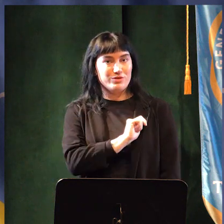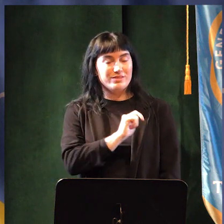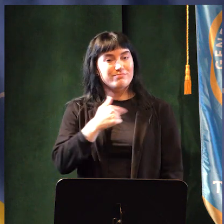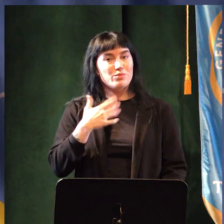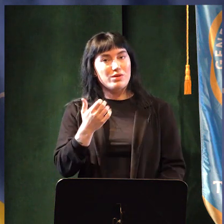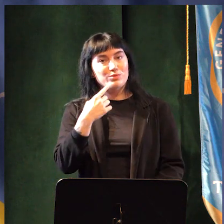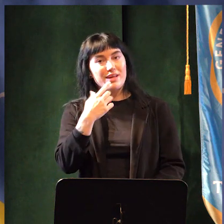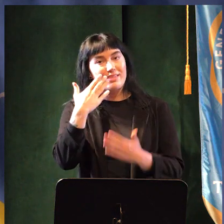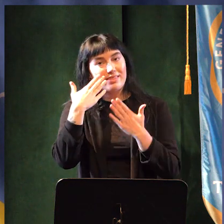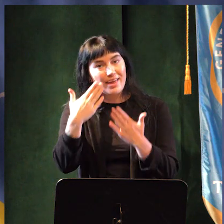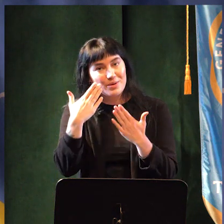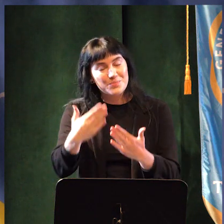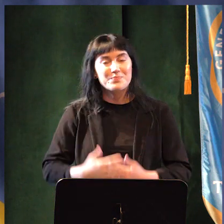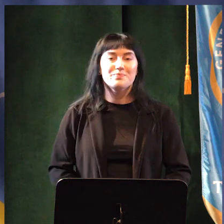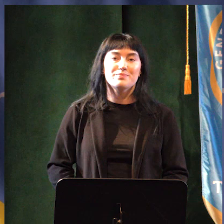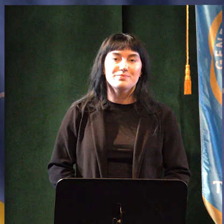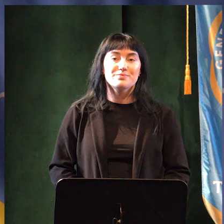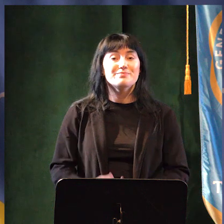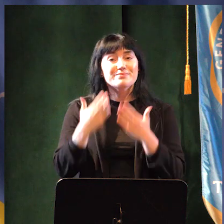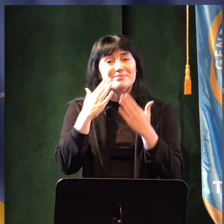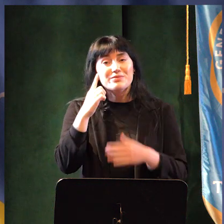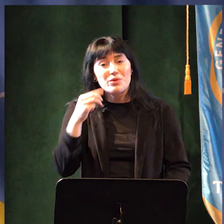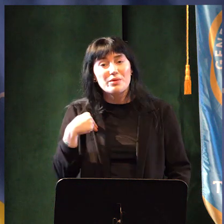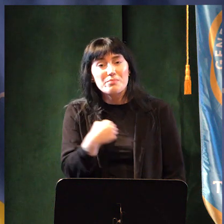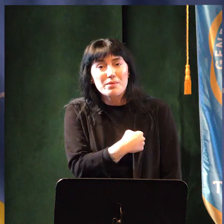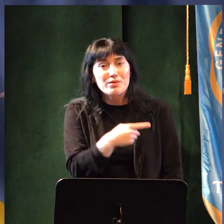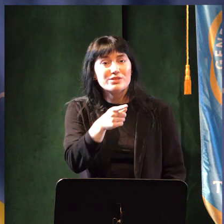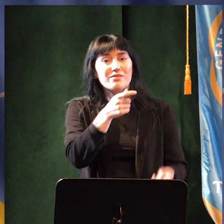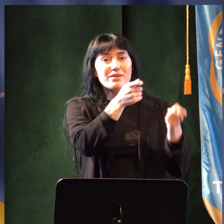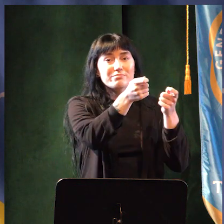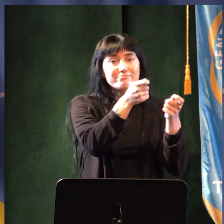want to say thank you thank you to the members of the administration faculty